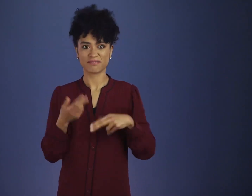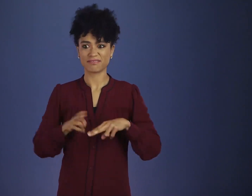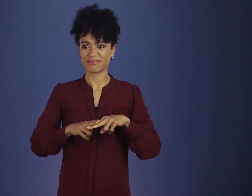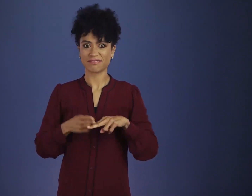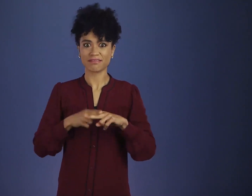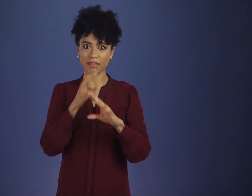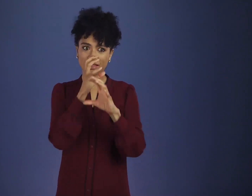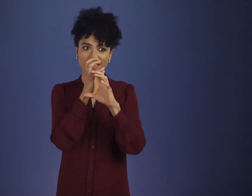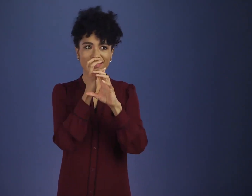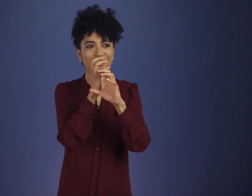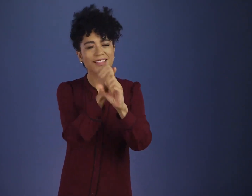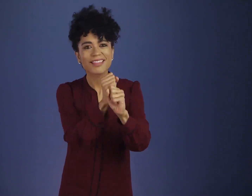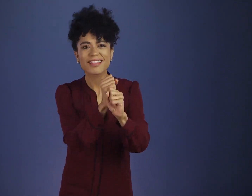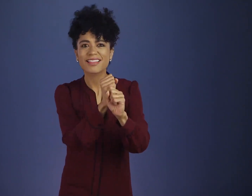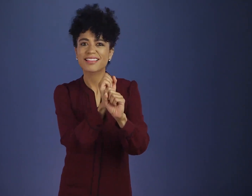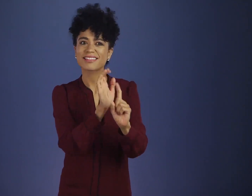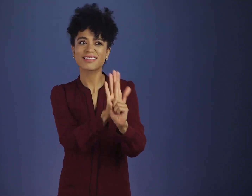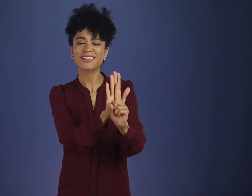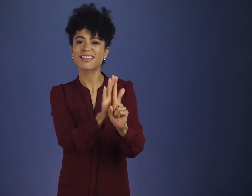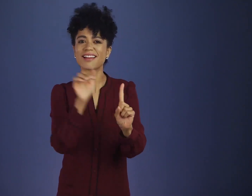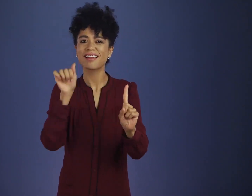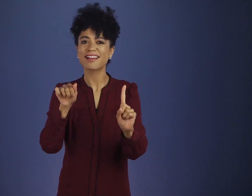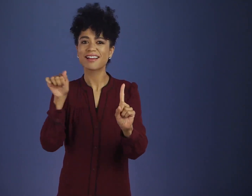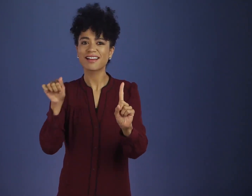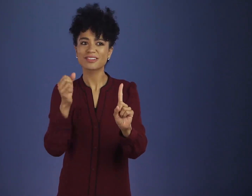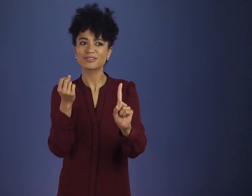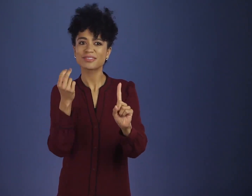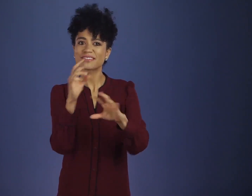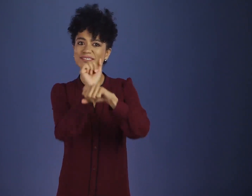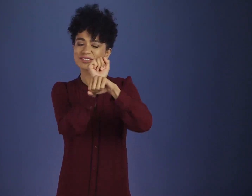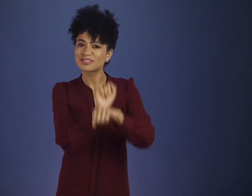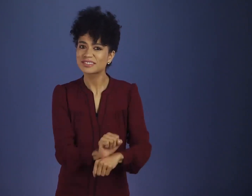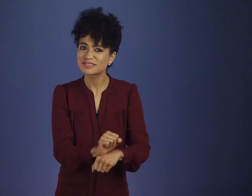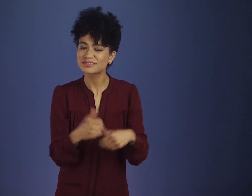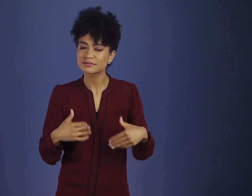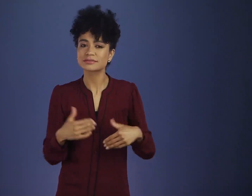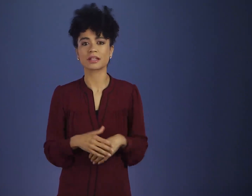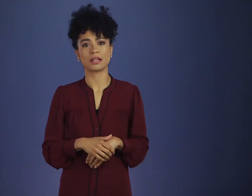There is, too, a rising interest in the Twelve Traditions of Alcoholics Anonymous.